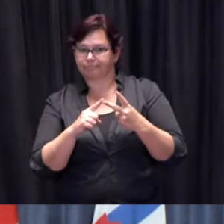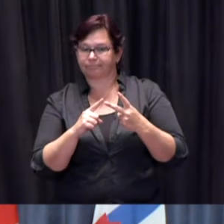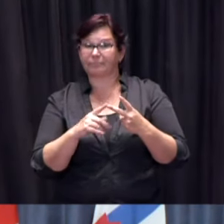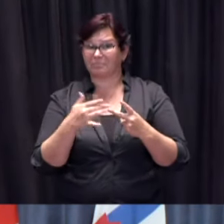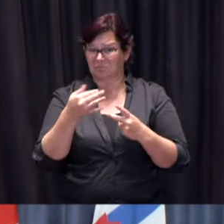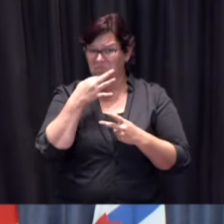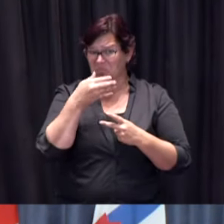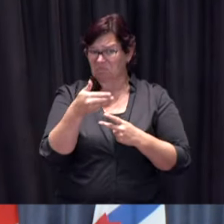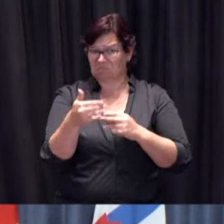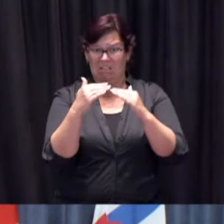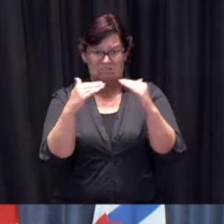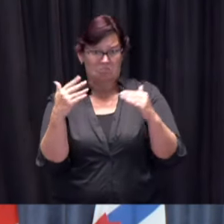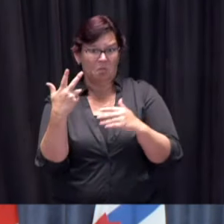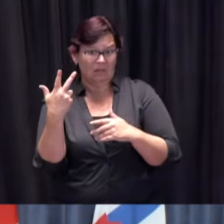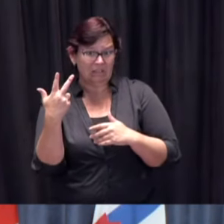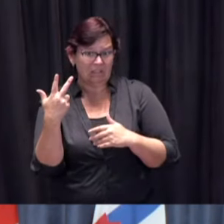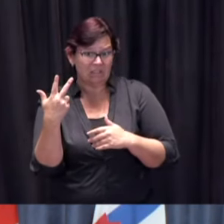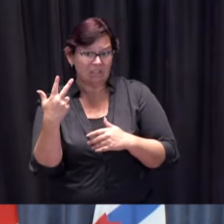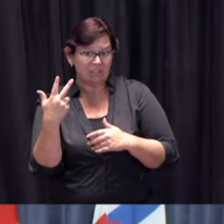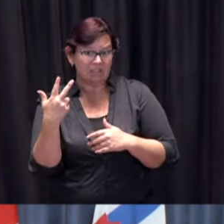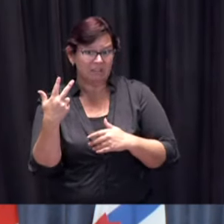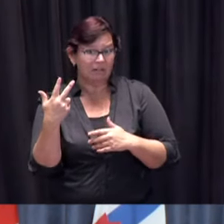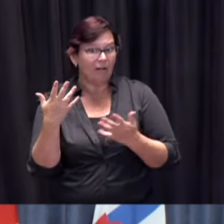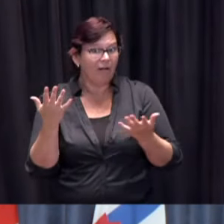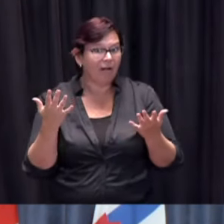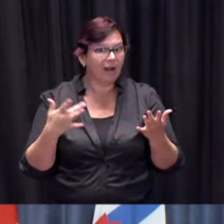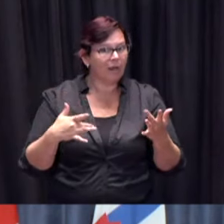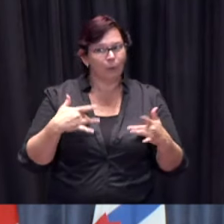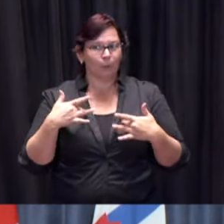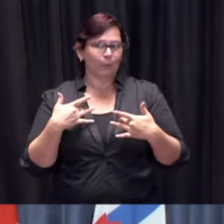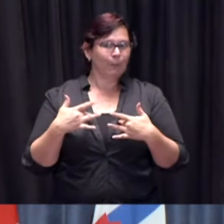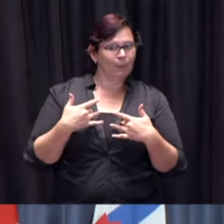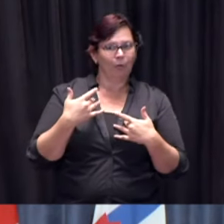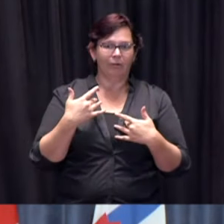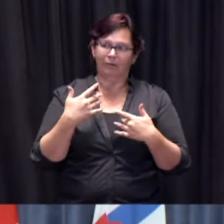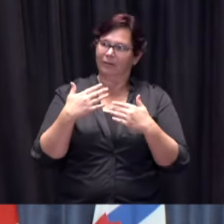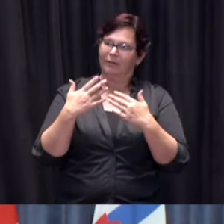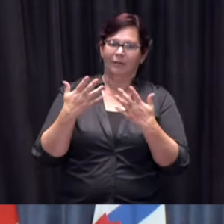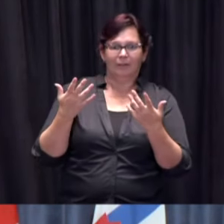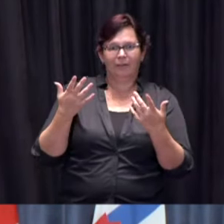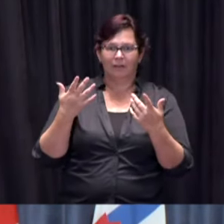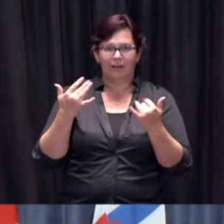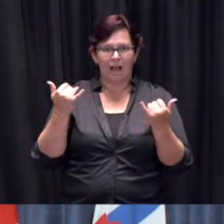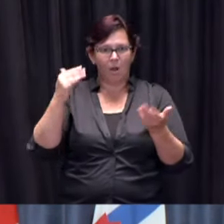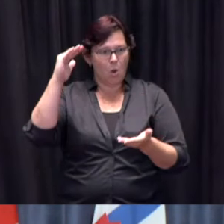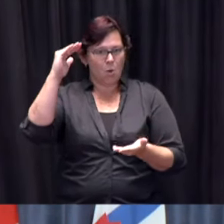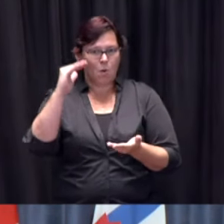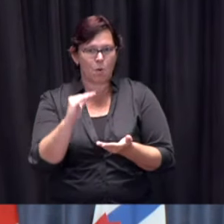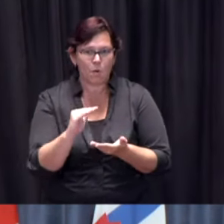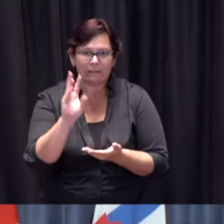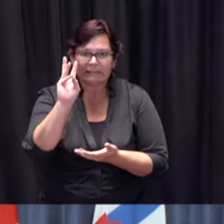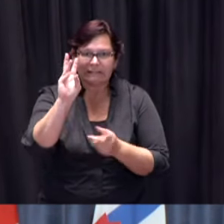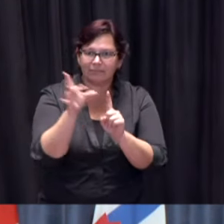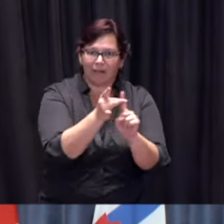obviously it's very good news to see Toronto only had 6 new cases today but do you think if a Stage 3 announcement for Toronto